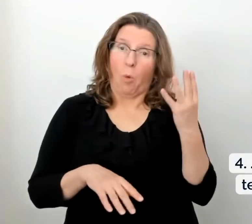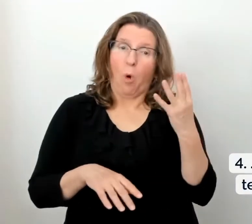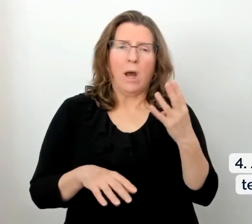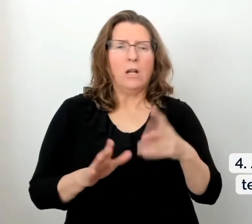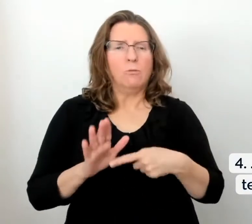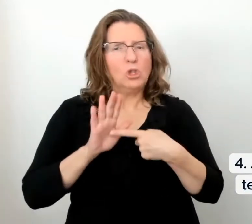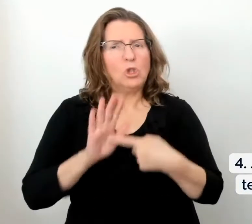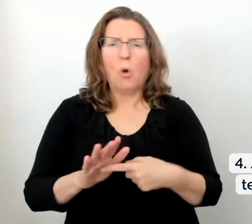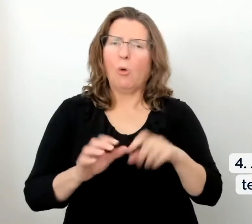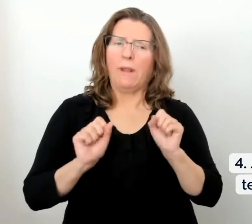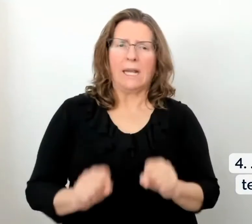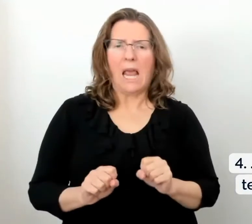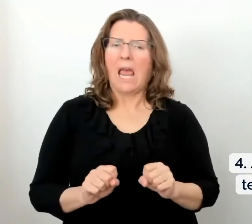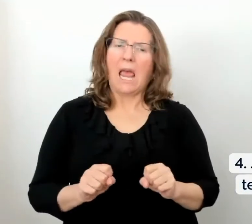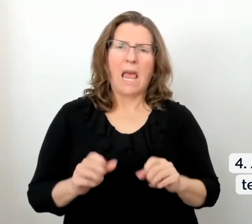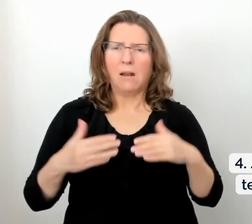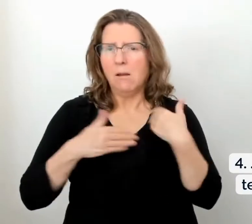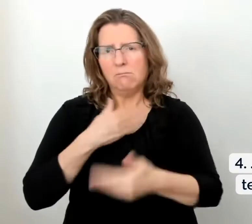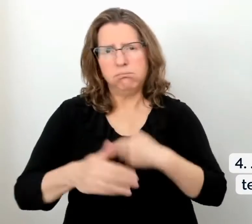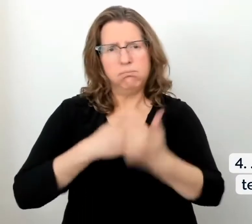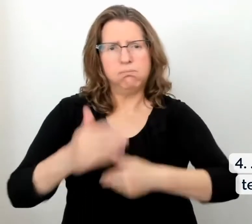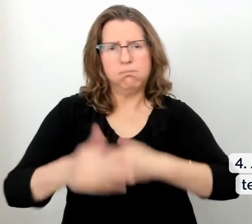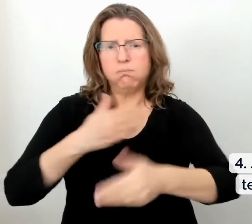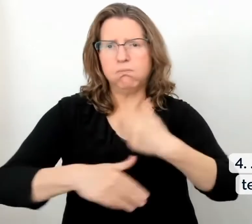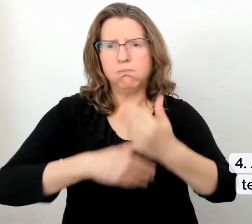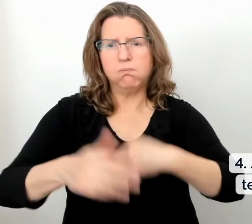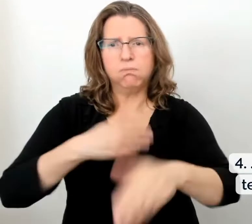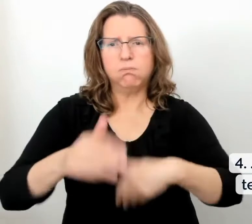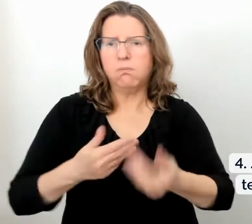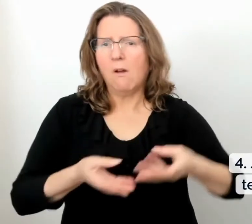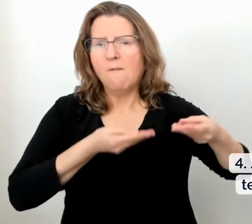Number four, word processing allows you to work 'in the zone.'